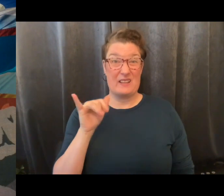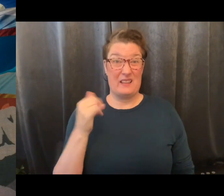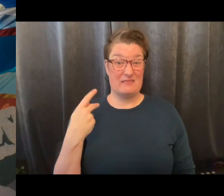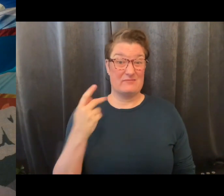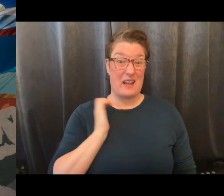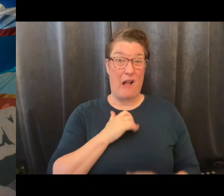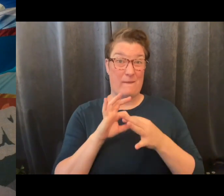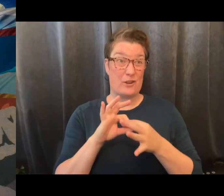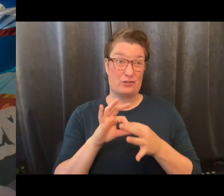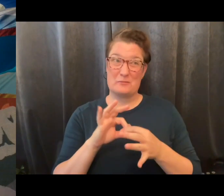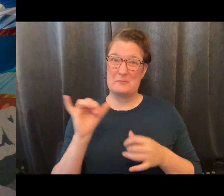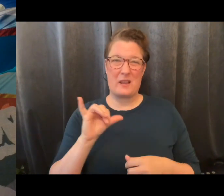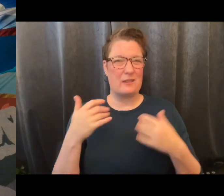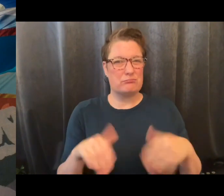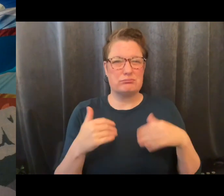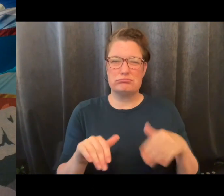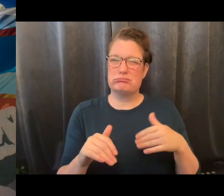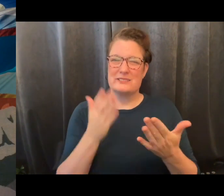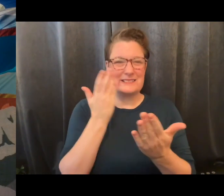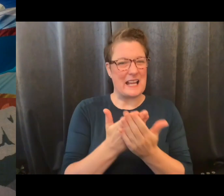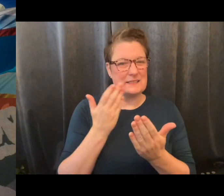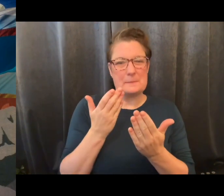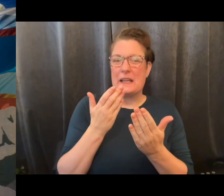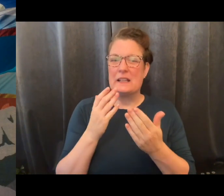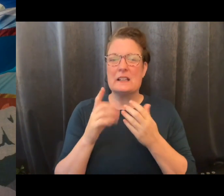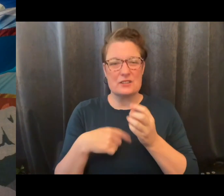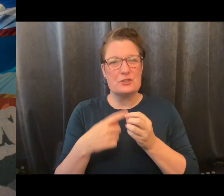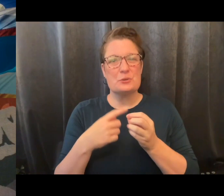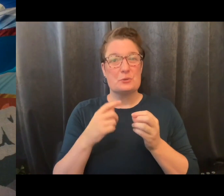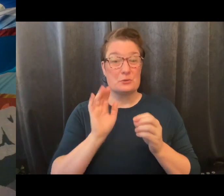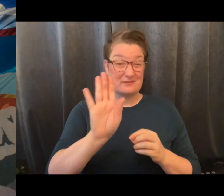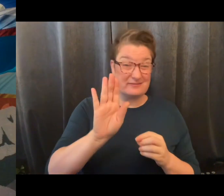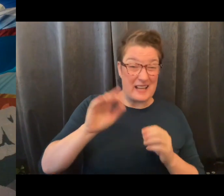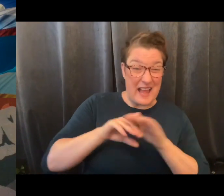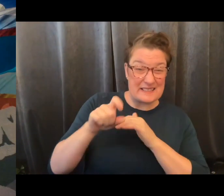testament to like different access needs and meeting each other and stumbling